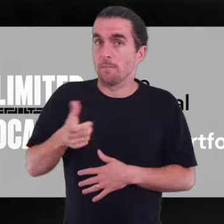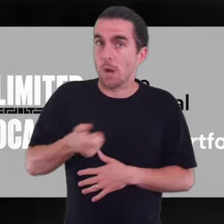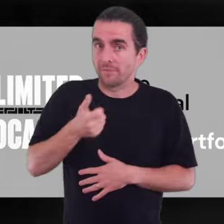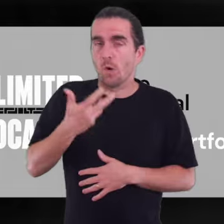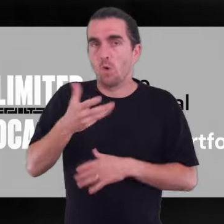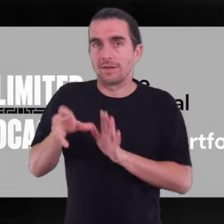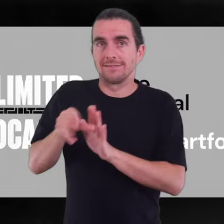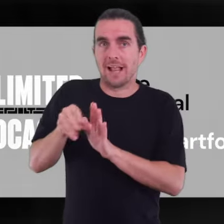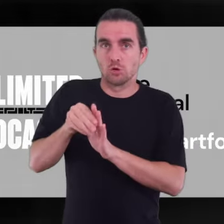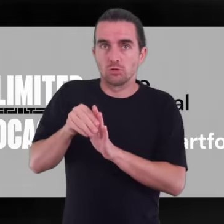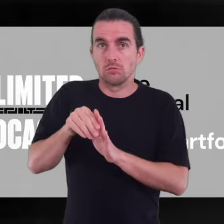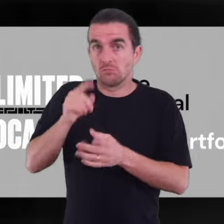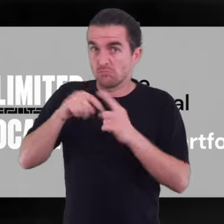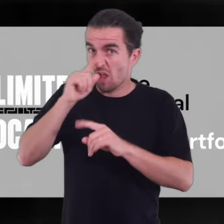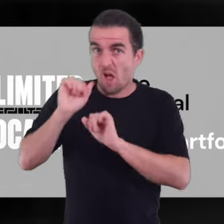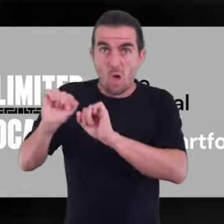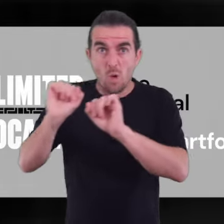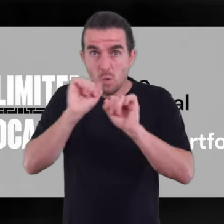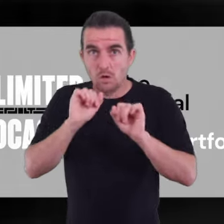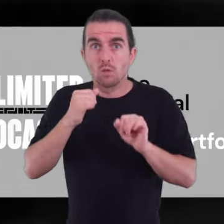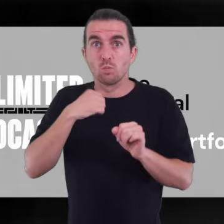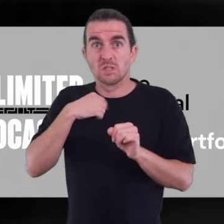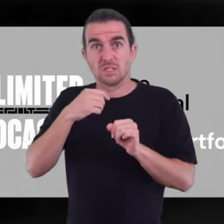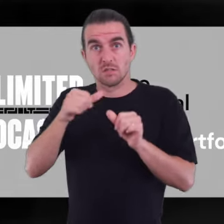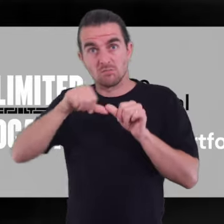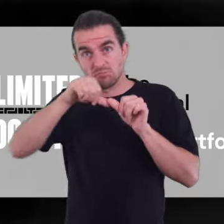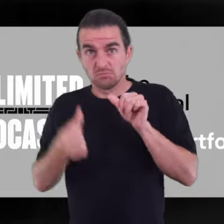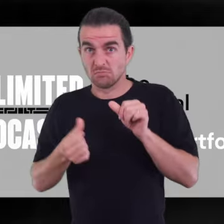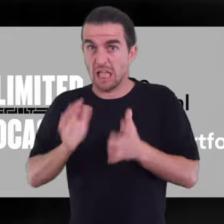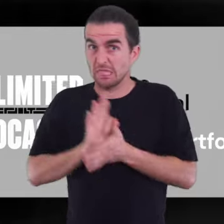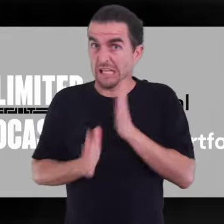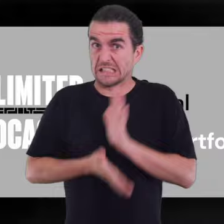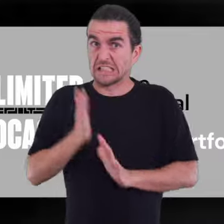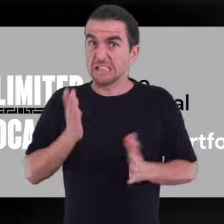People can use their own. We just attach it to the wheelchair. A bit of duct tape is all it needs.